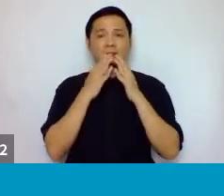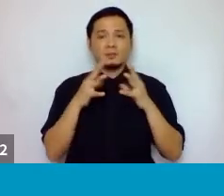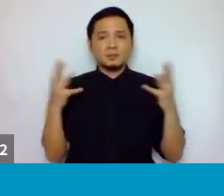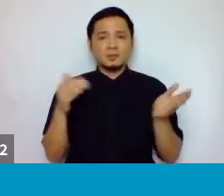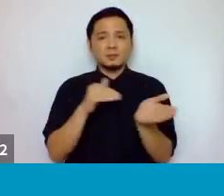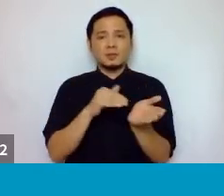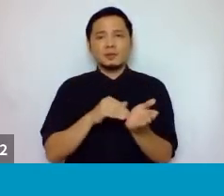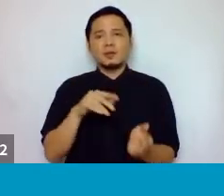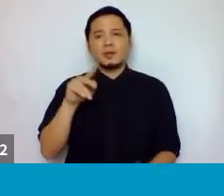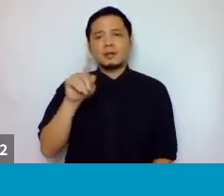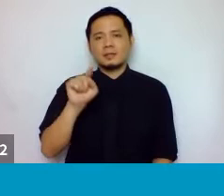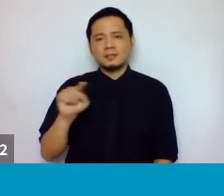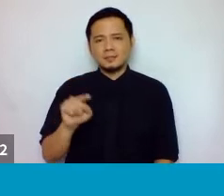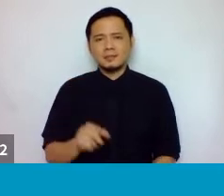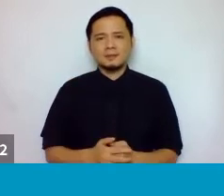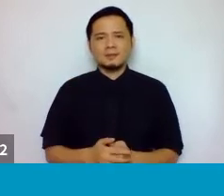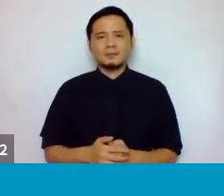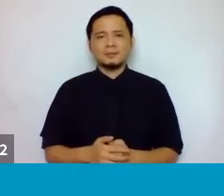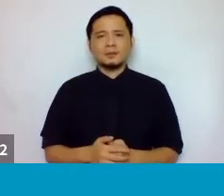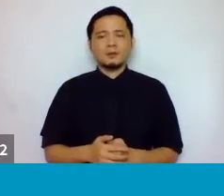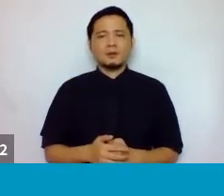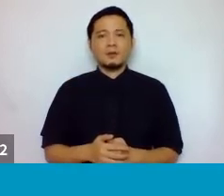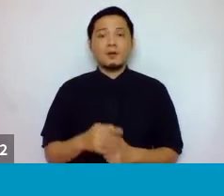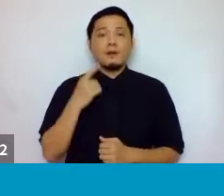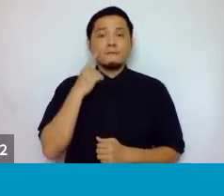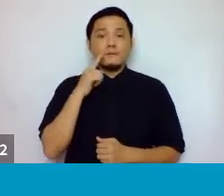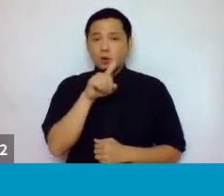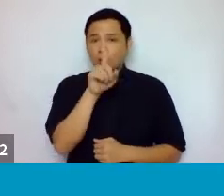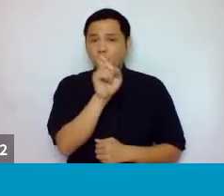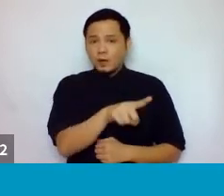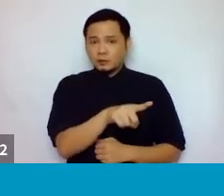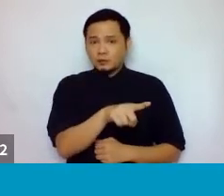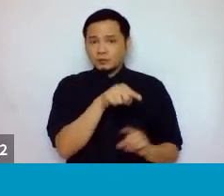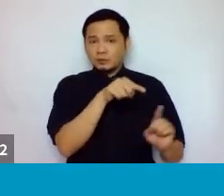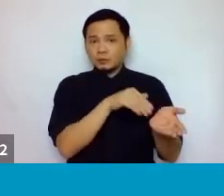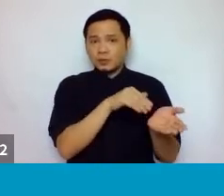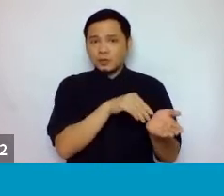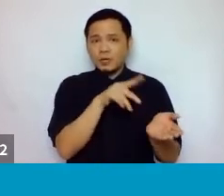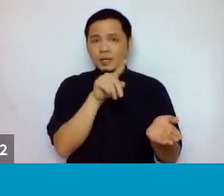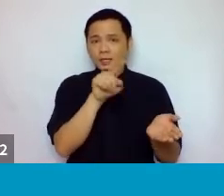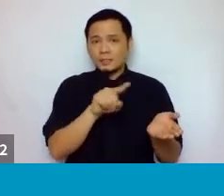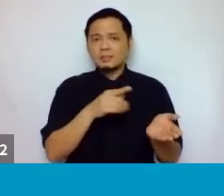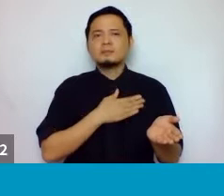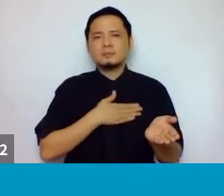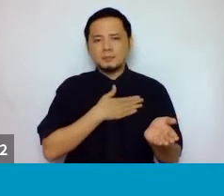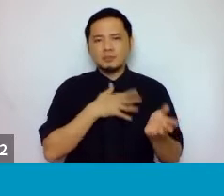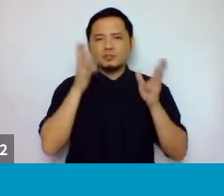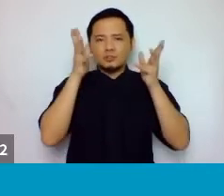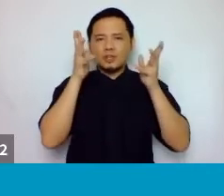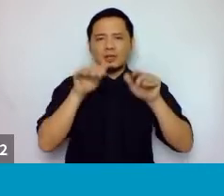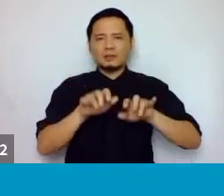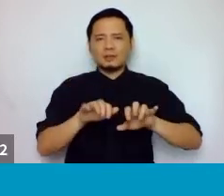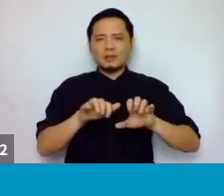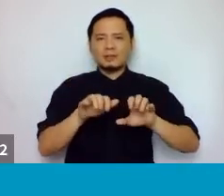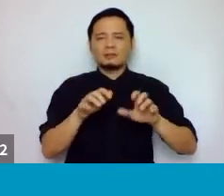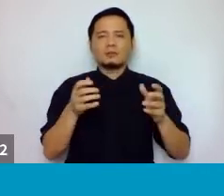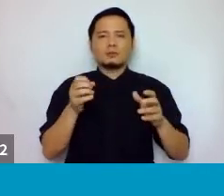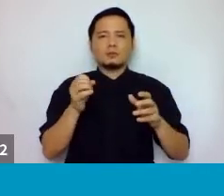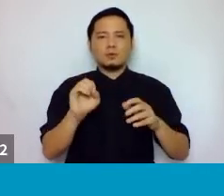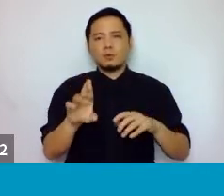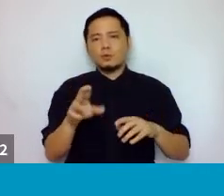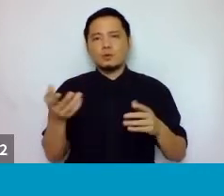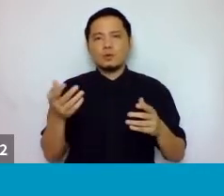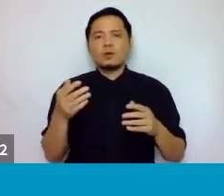For questions for Doc KZ, please enter them in our Q&A on our chat in our FB Live.